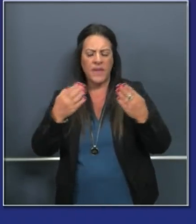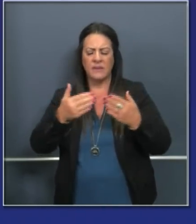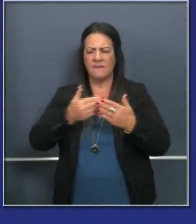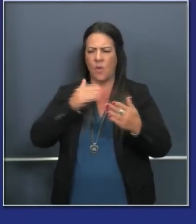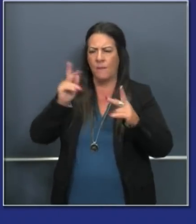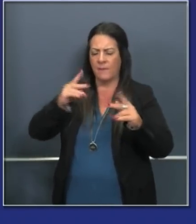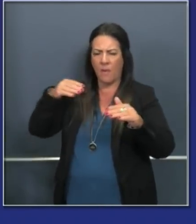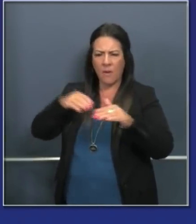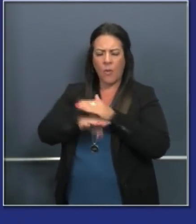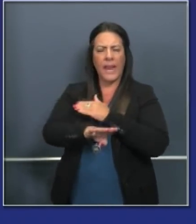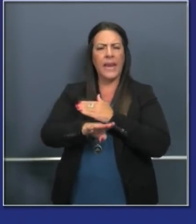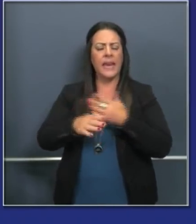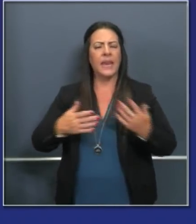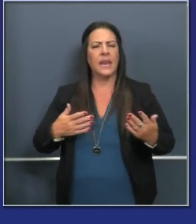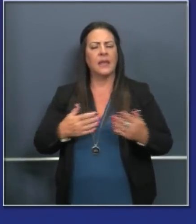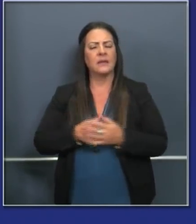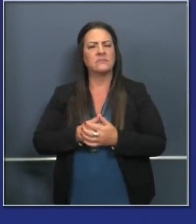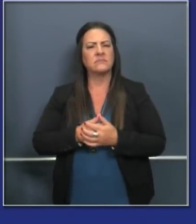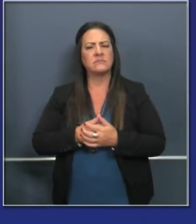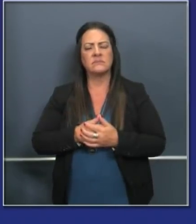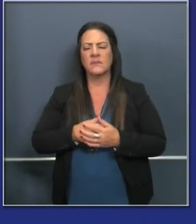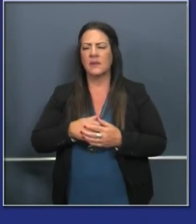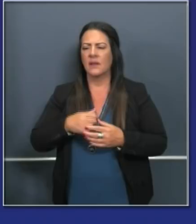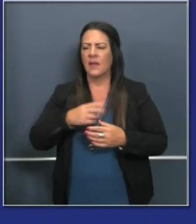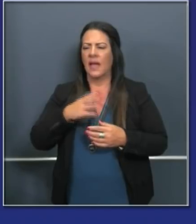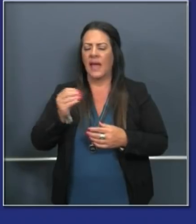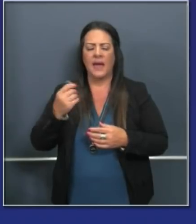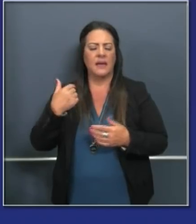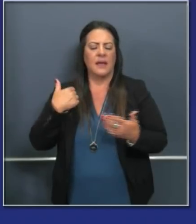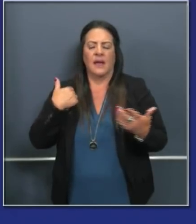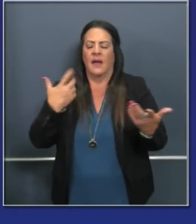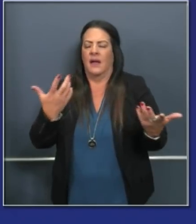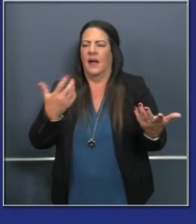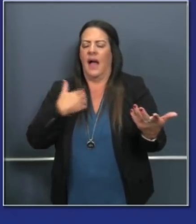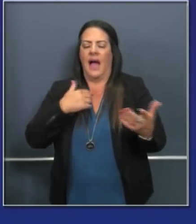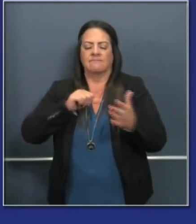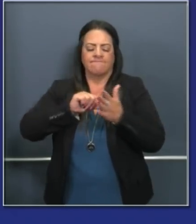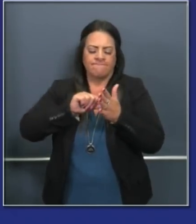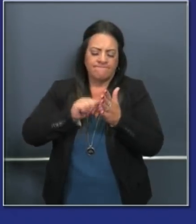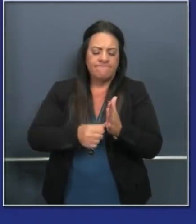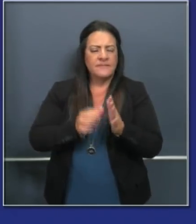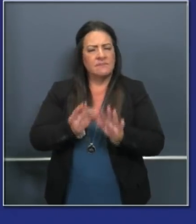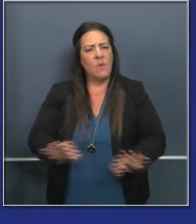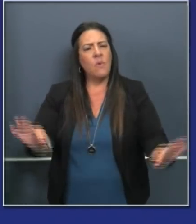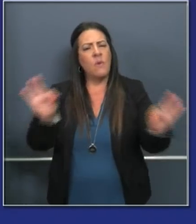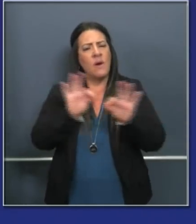ADVANCING. INTO PHASE 3 IN A RESPONSIBLE AND THOUGHTFUL WAY ENCOURAGING THAT GAME BASED UPON THE GUIDELINES THAT WE